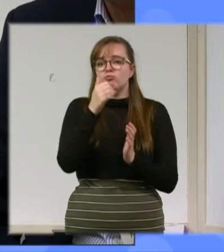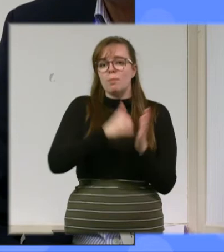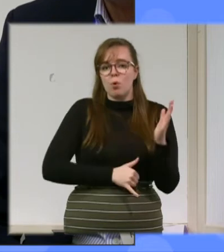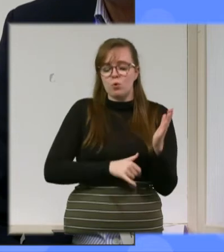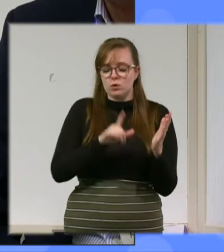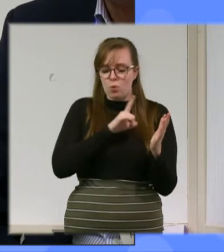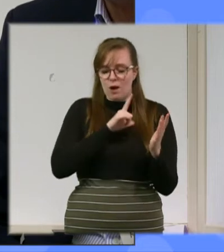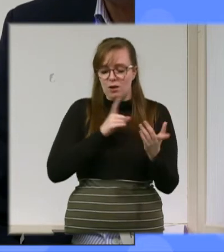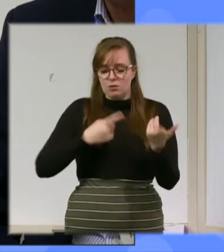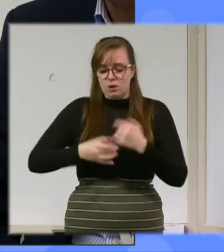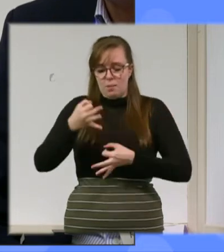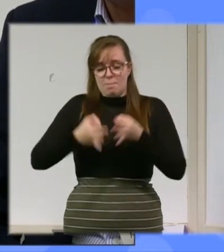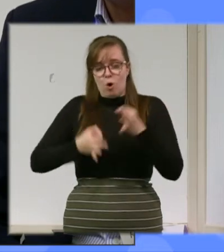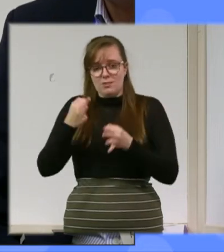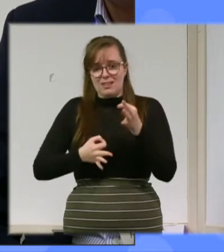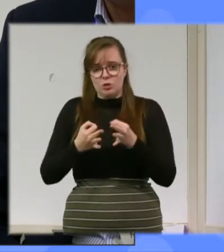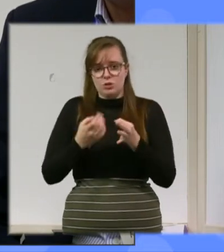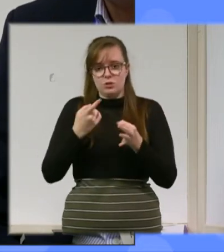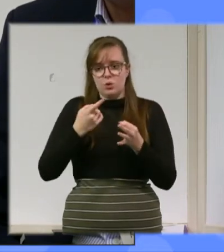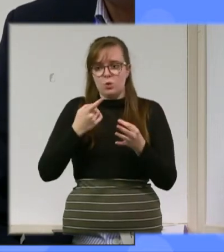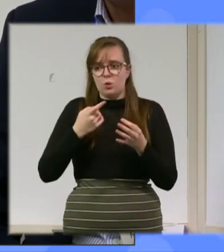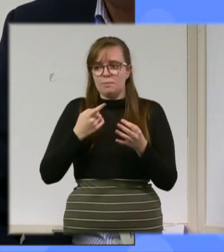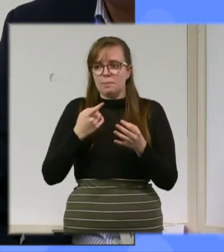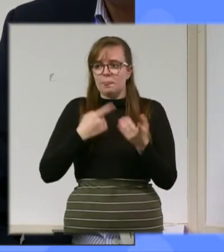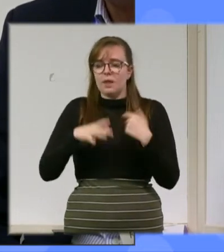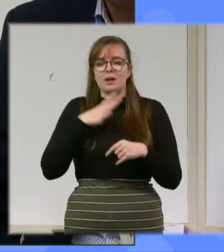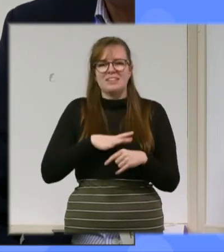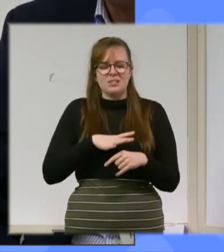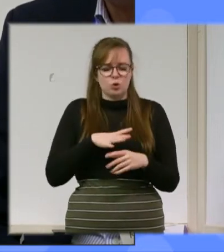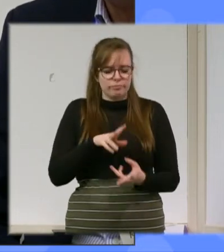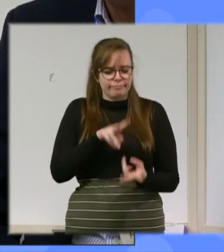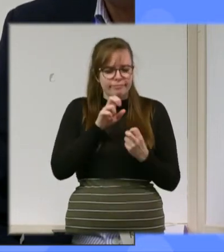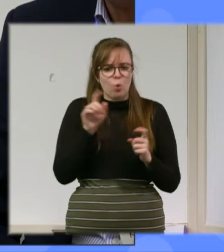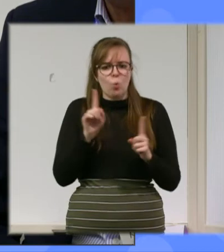that we as politicians will you know get to hear what you really you really are